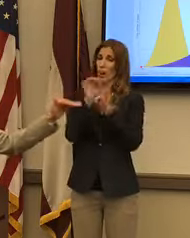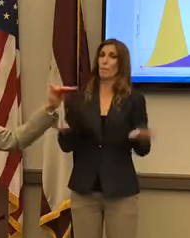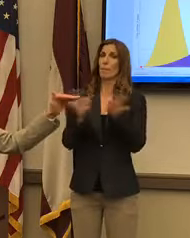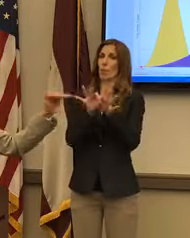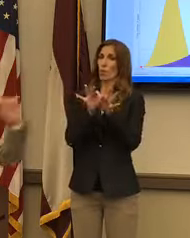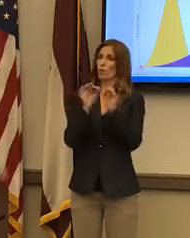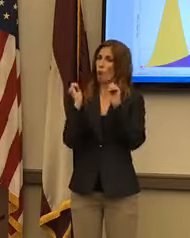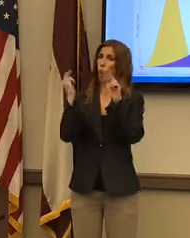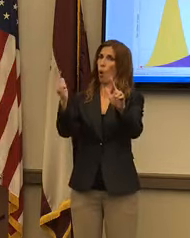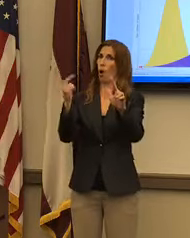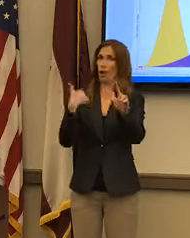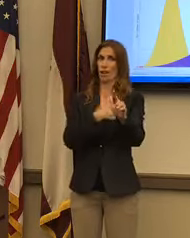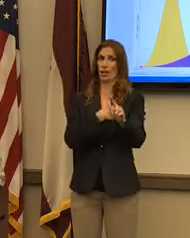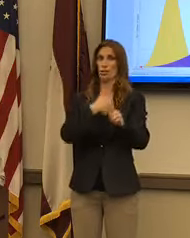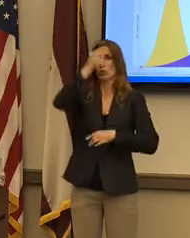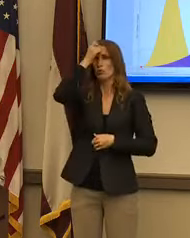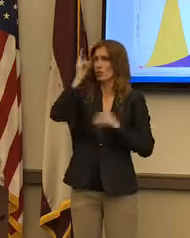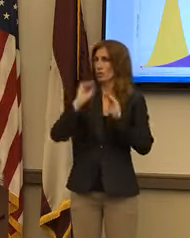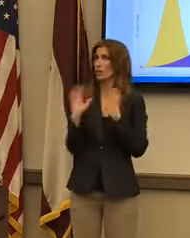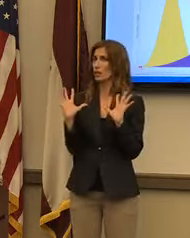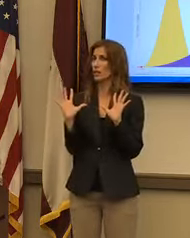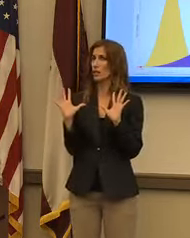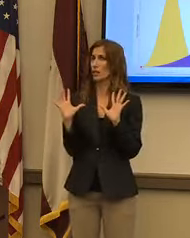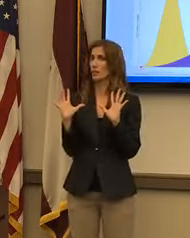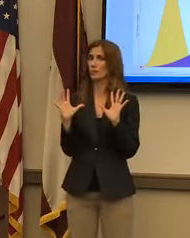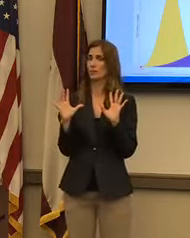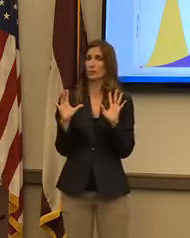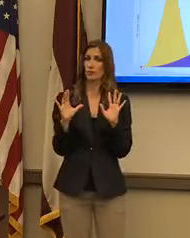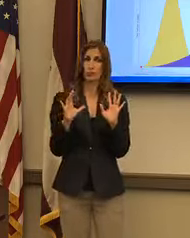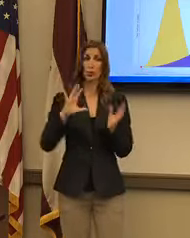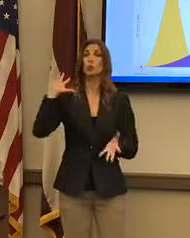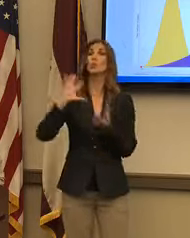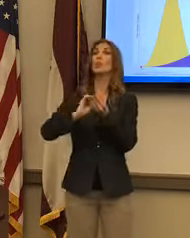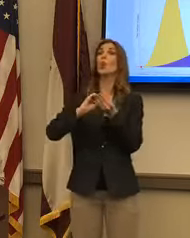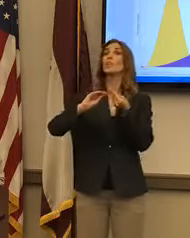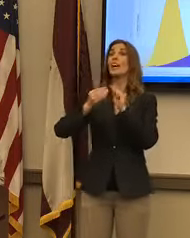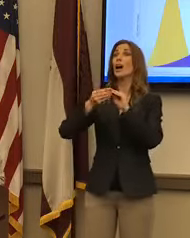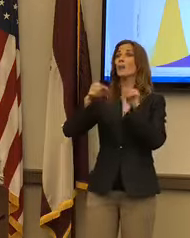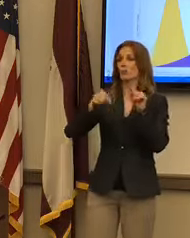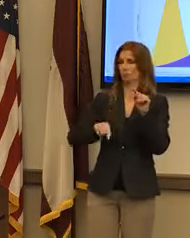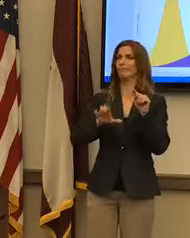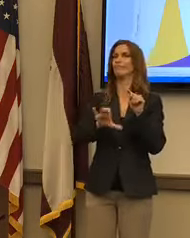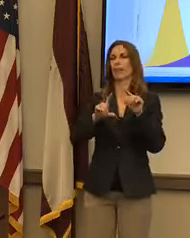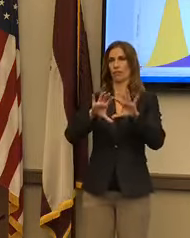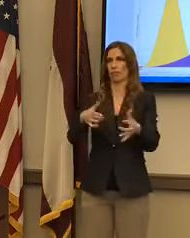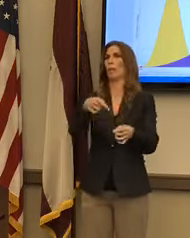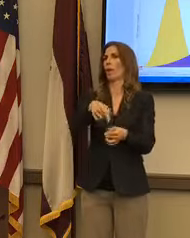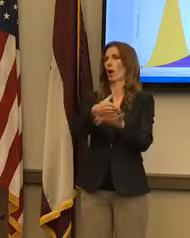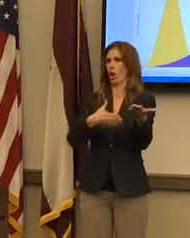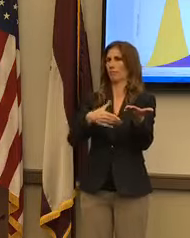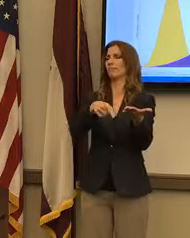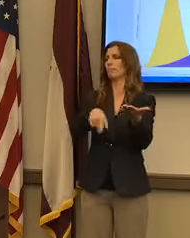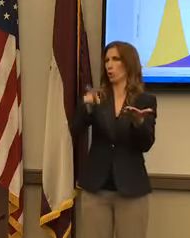to understand the fraction of our total cases that this group represents it's